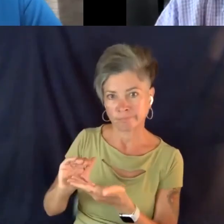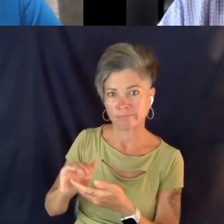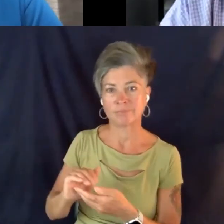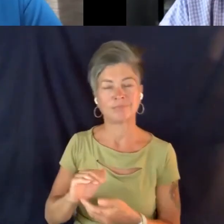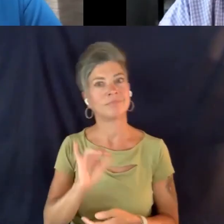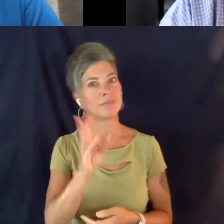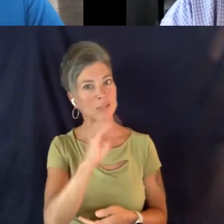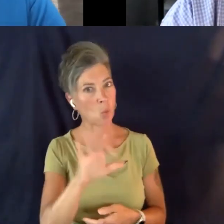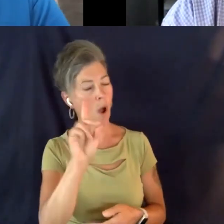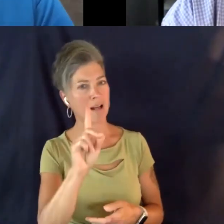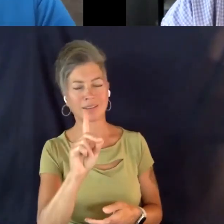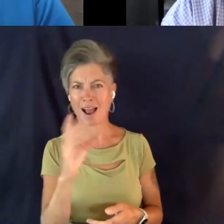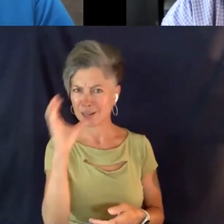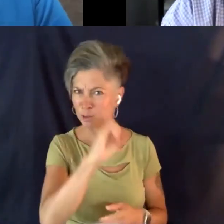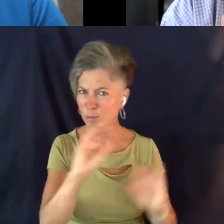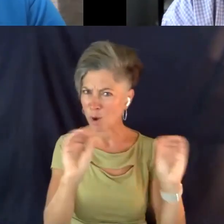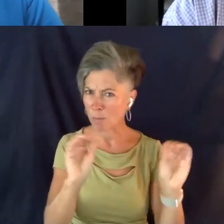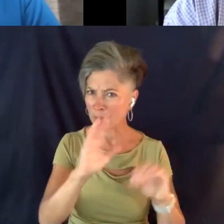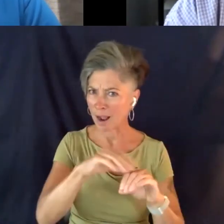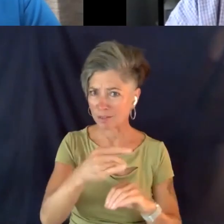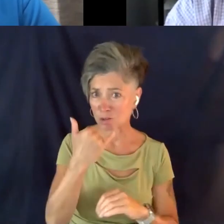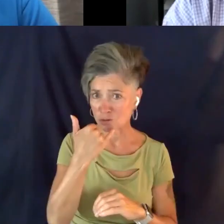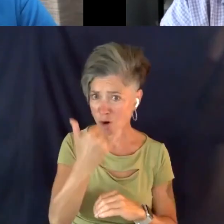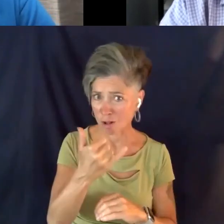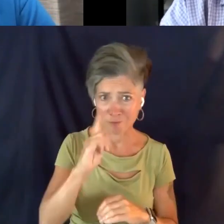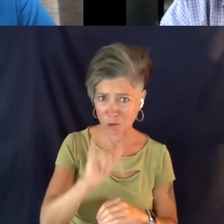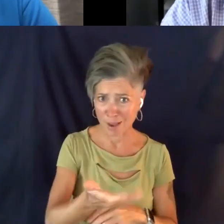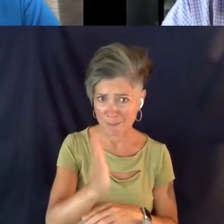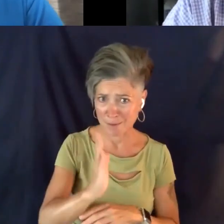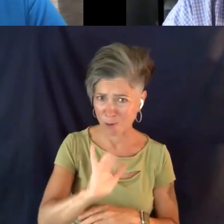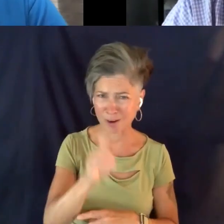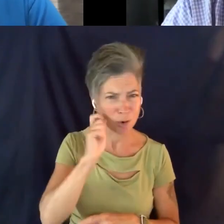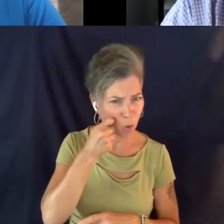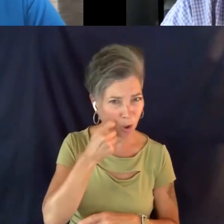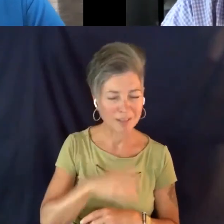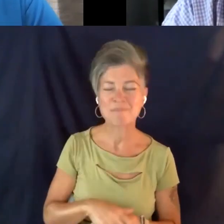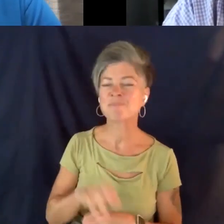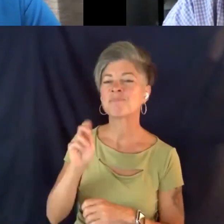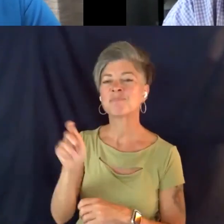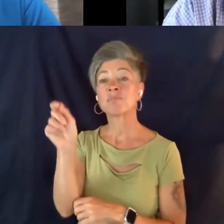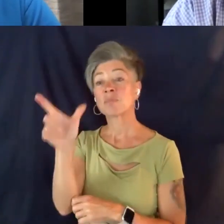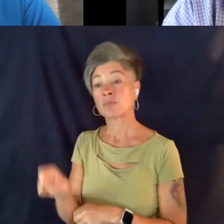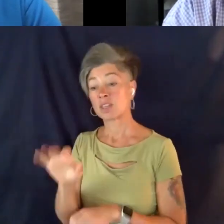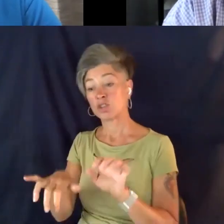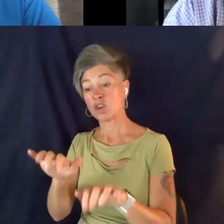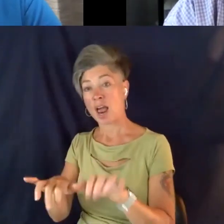has ever heard that, so that's really cool. Let's go to a question in the chat, which is where would you send a new nurse practitioner